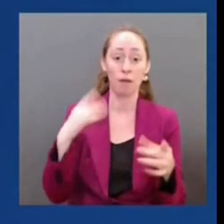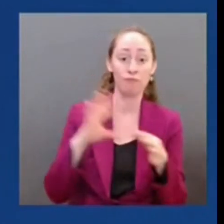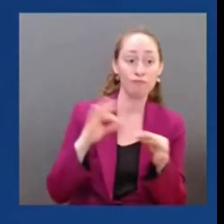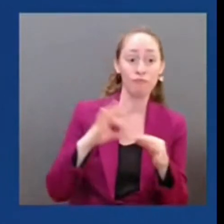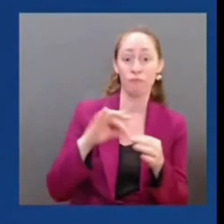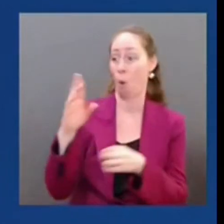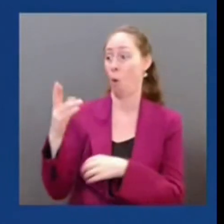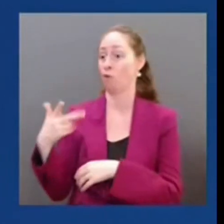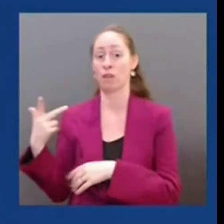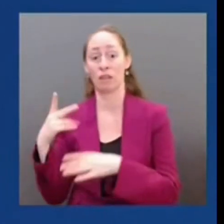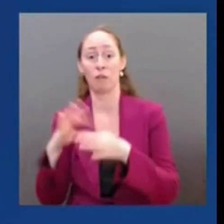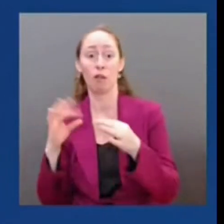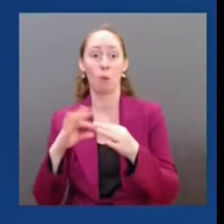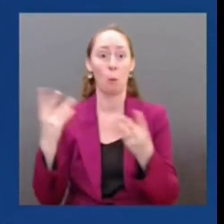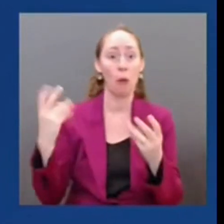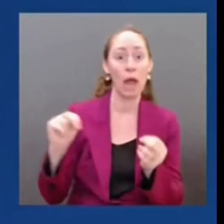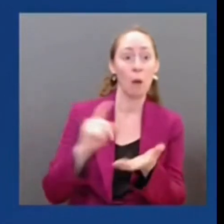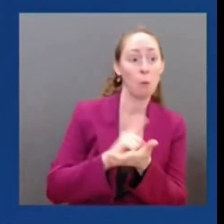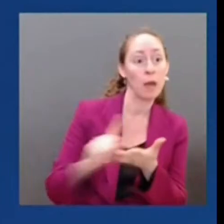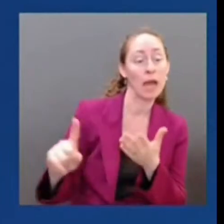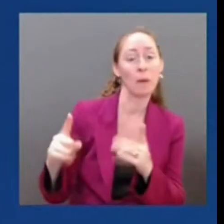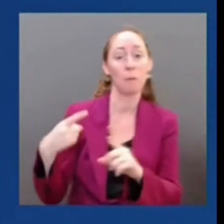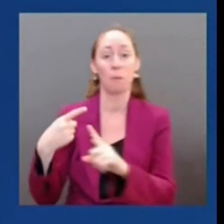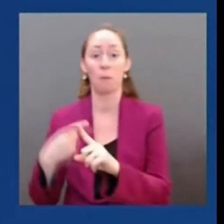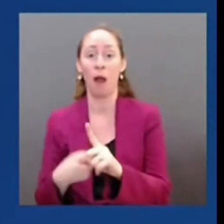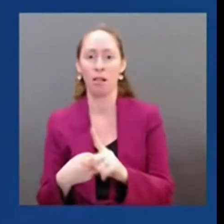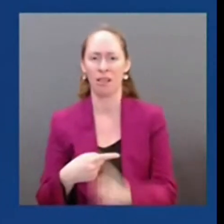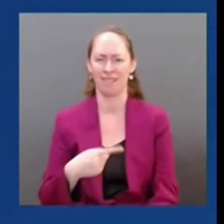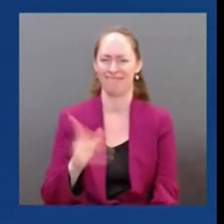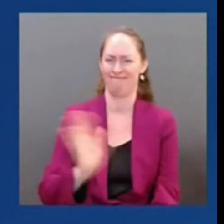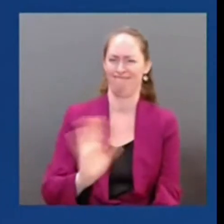FOR EITHER MYSELF OR RACHEL OR DR. JHA TO GIVE YOU DAYS VERSUS